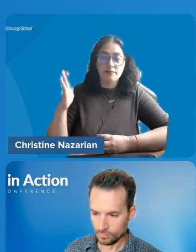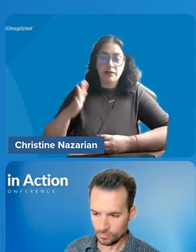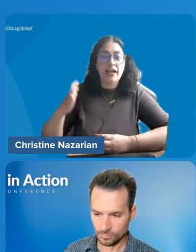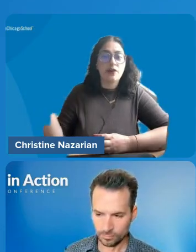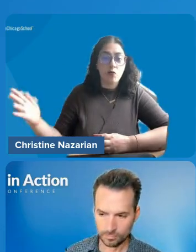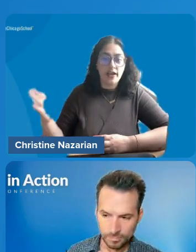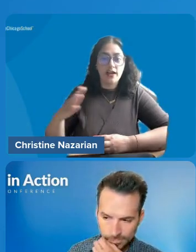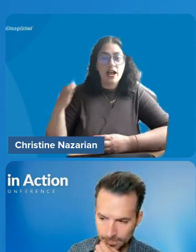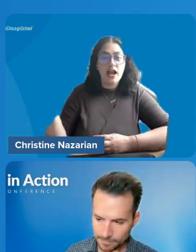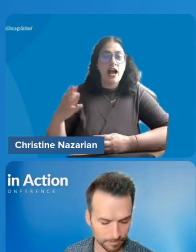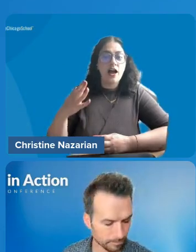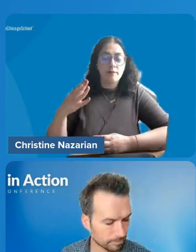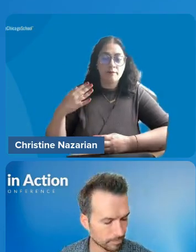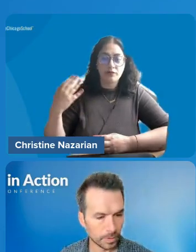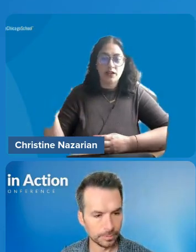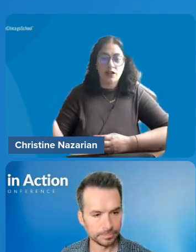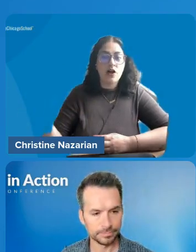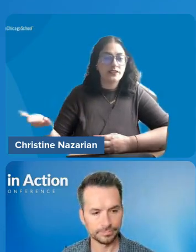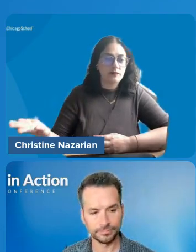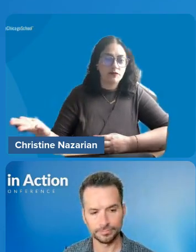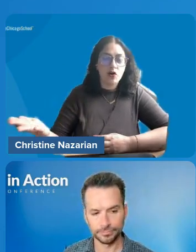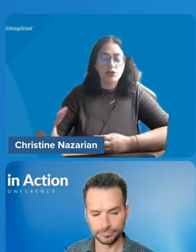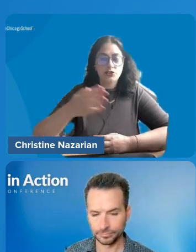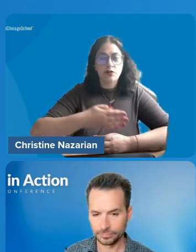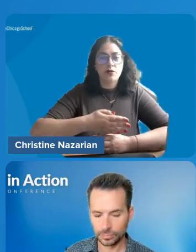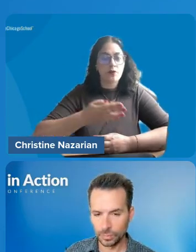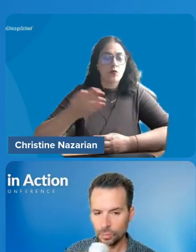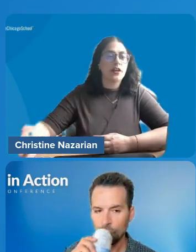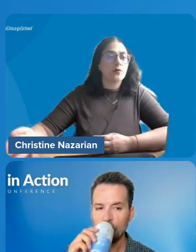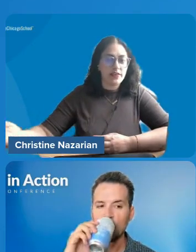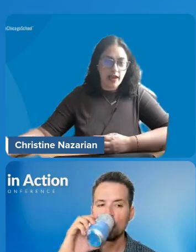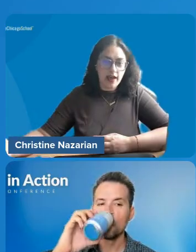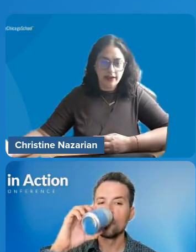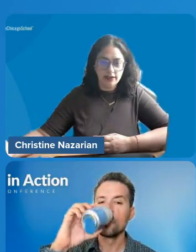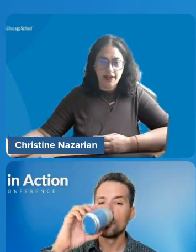black and white concept of culture in working with AI clients.